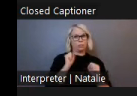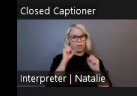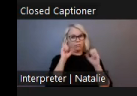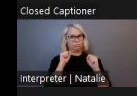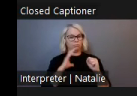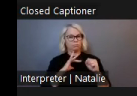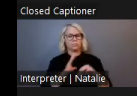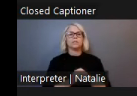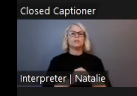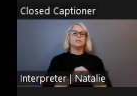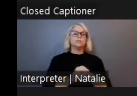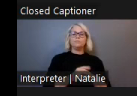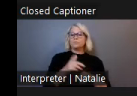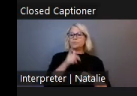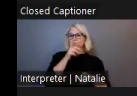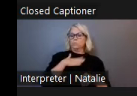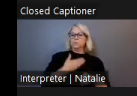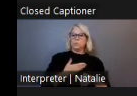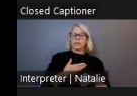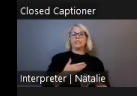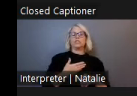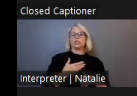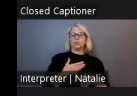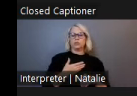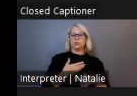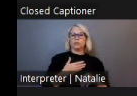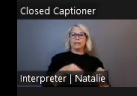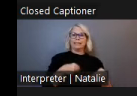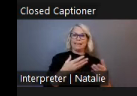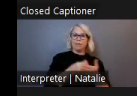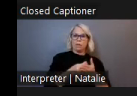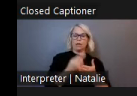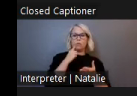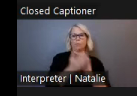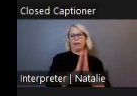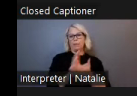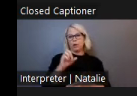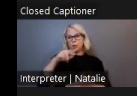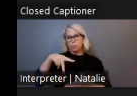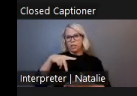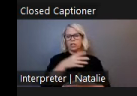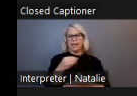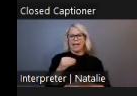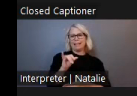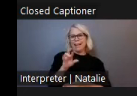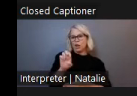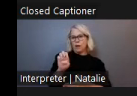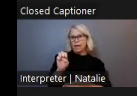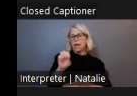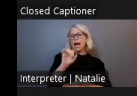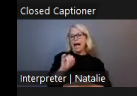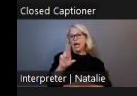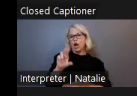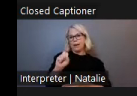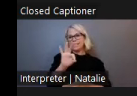Whomever is willing to front the money for incorporation, and the IRS fee, you can reimburse